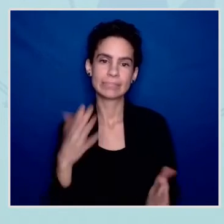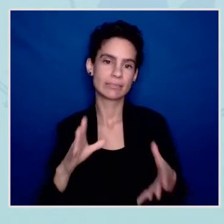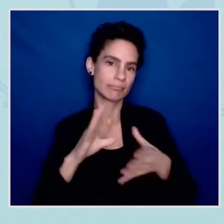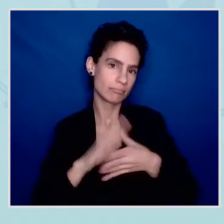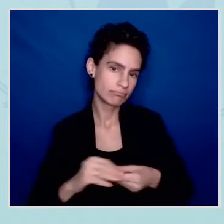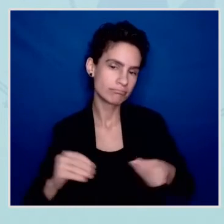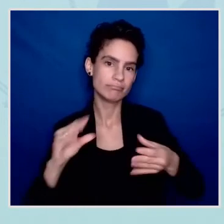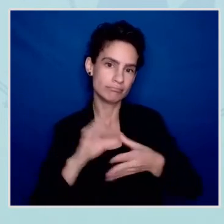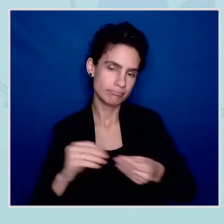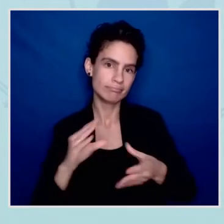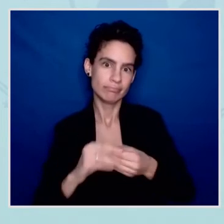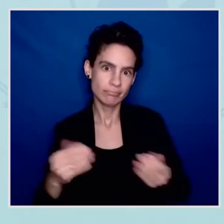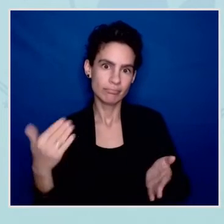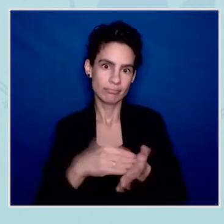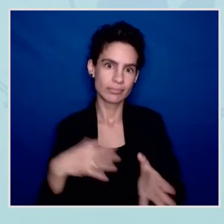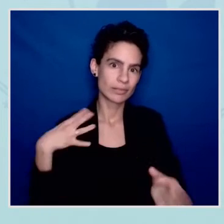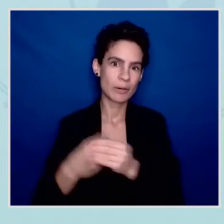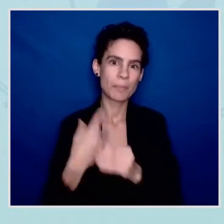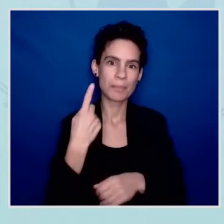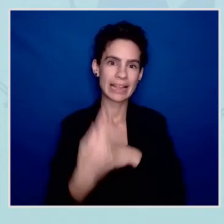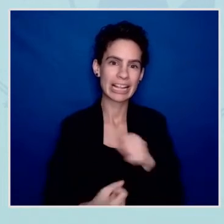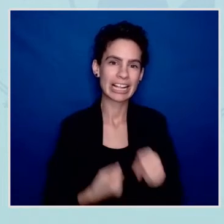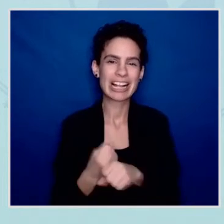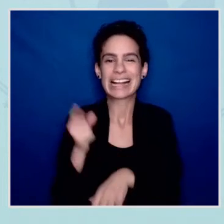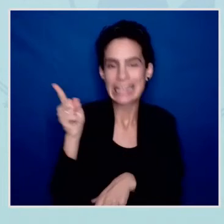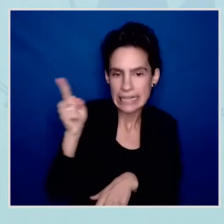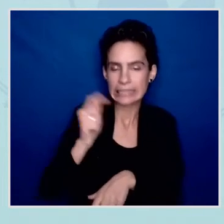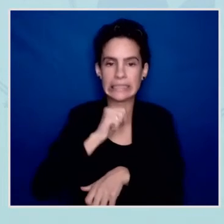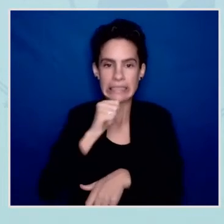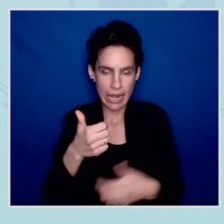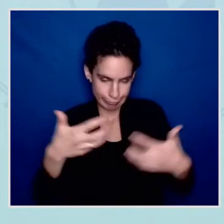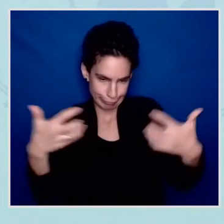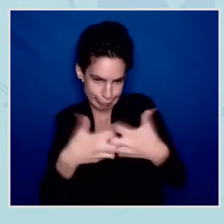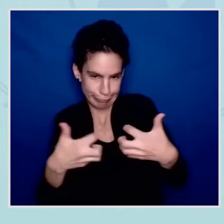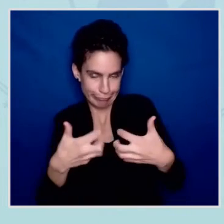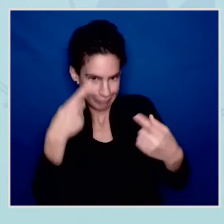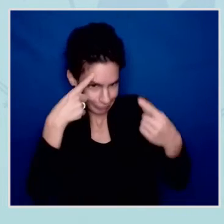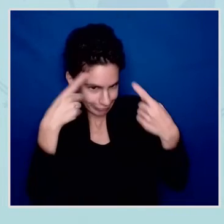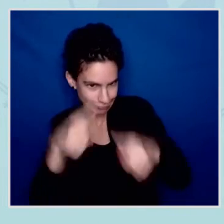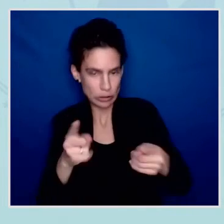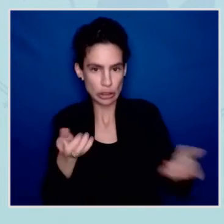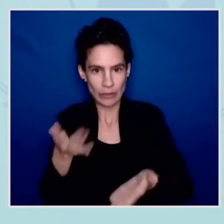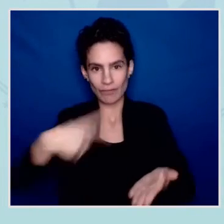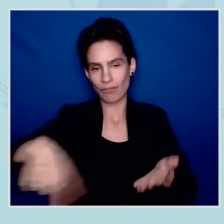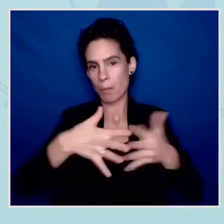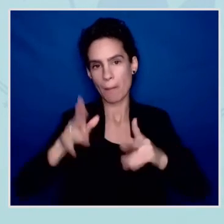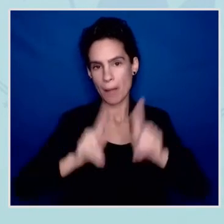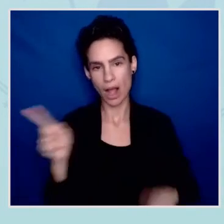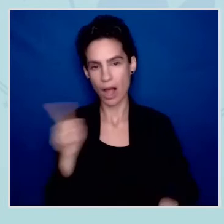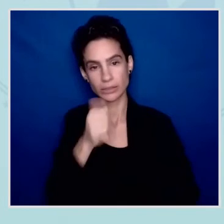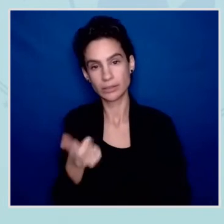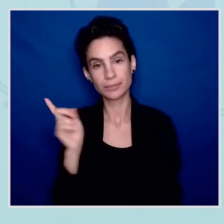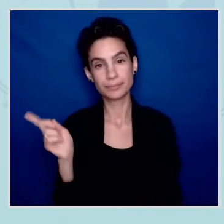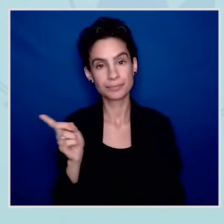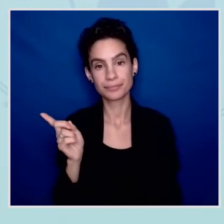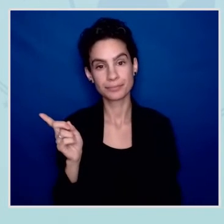PRESIDENT TRUMP, IN YOUR ESTIMATION, REMAIN IN OFFICE? LOOK, I HAVE BEEN SAYING FOR